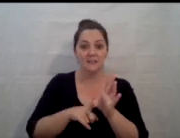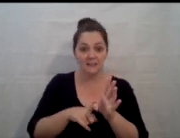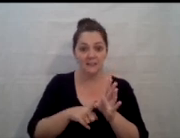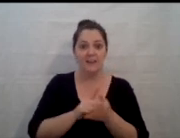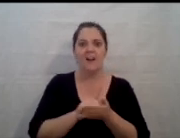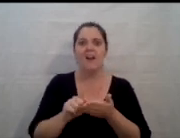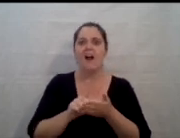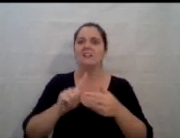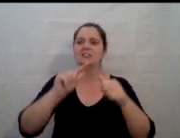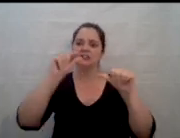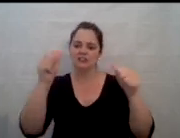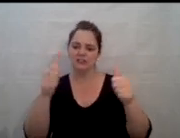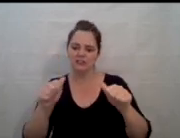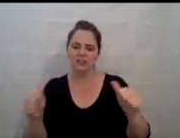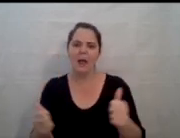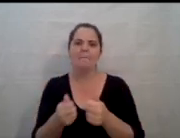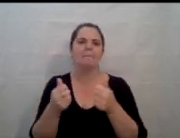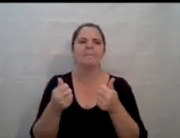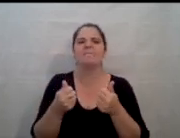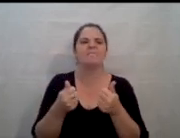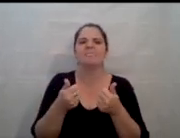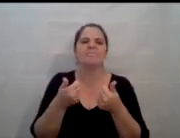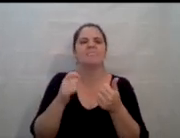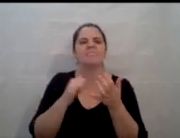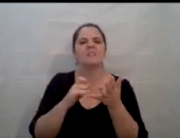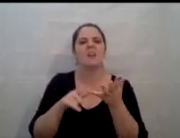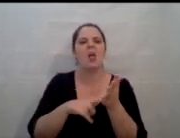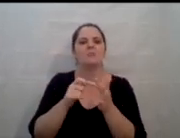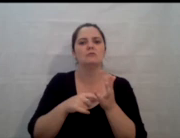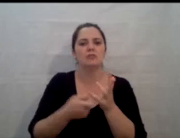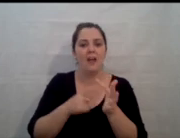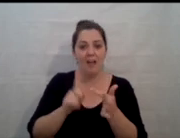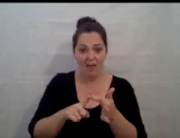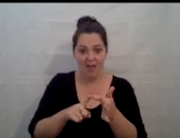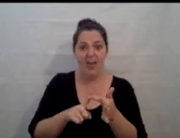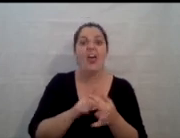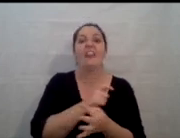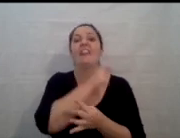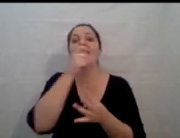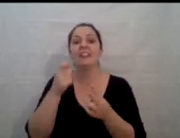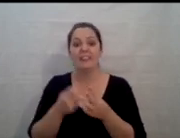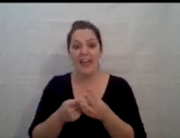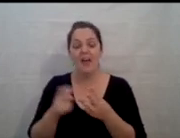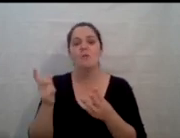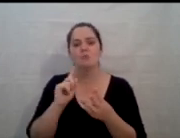eventually you work your way up to working from the live model and ultimately what you're working towards is this very very refined